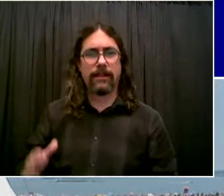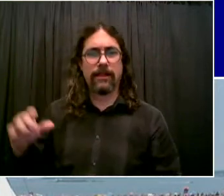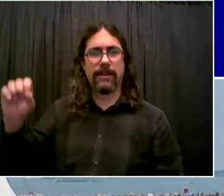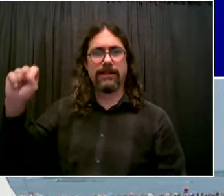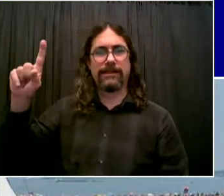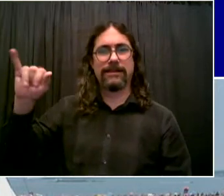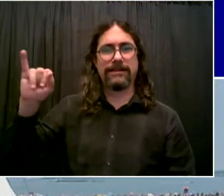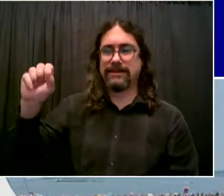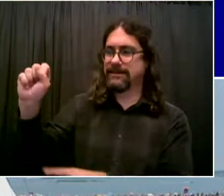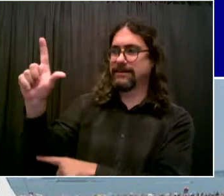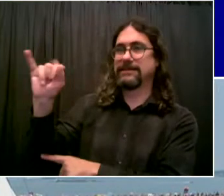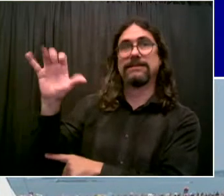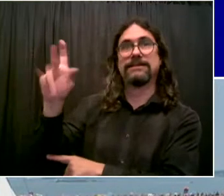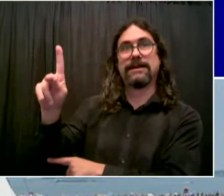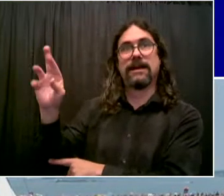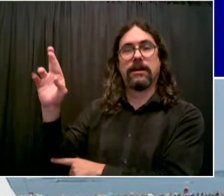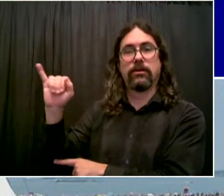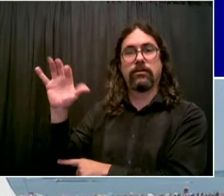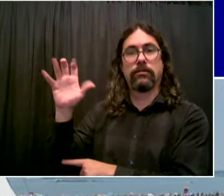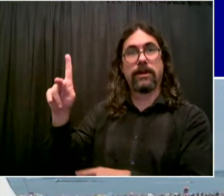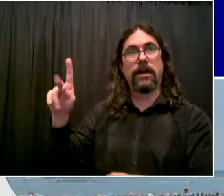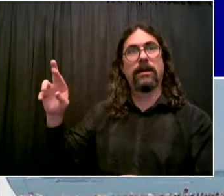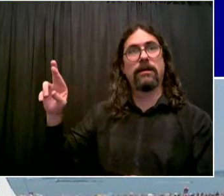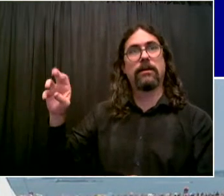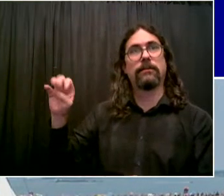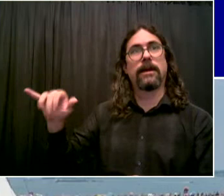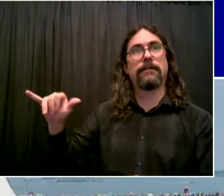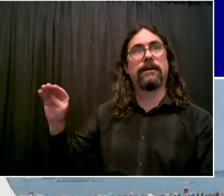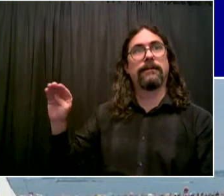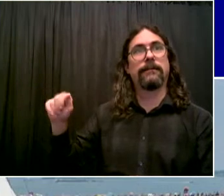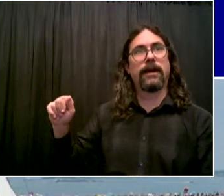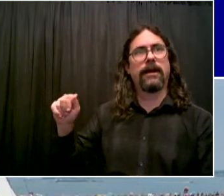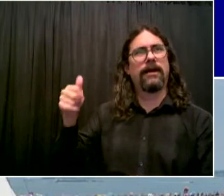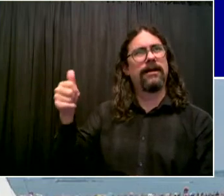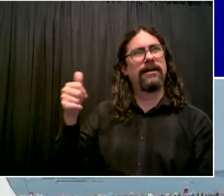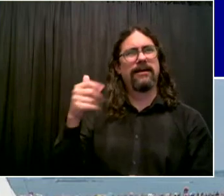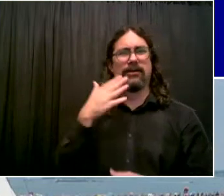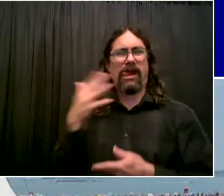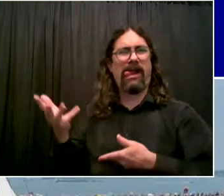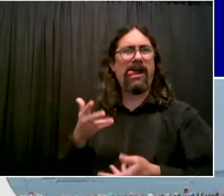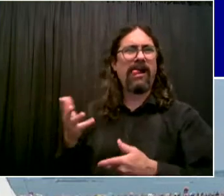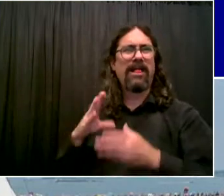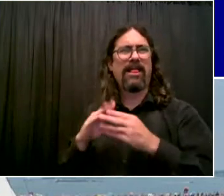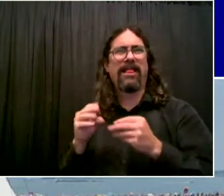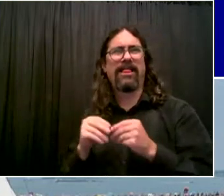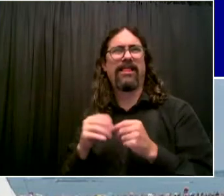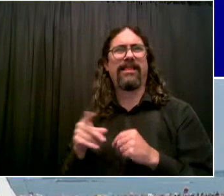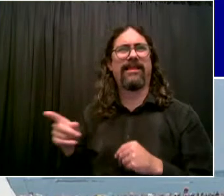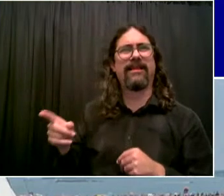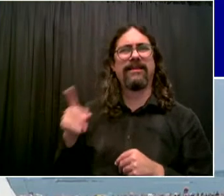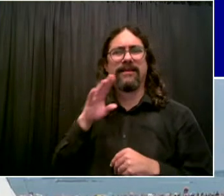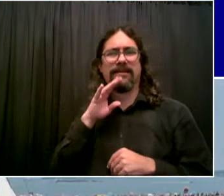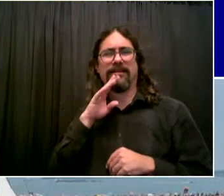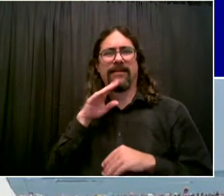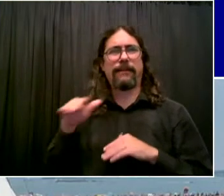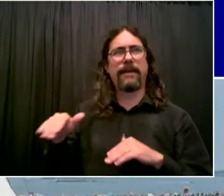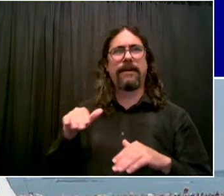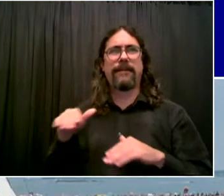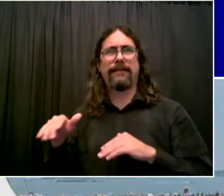AHNOTER FRIEND OF MINE, WE LIKE TO PARTY. WE LIKE WHEN